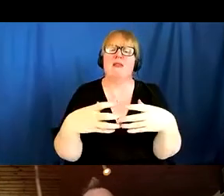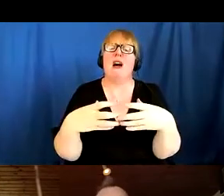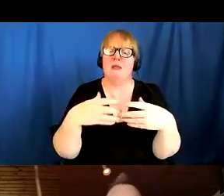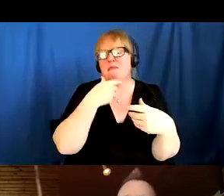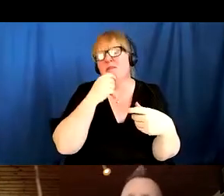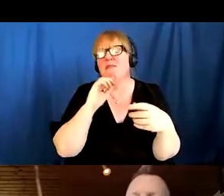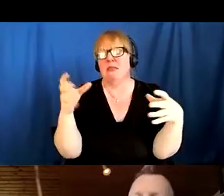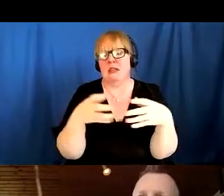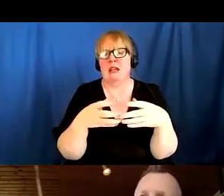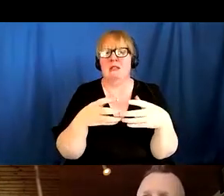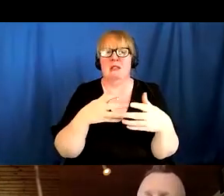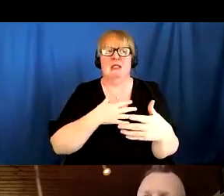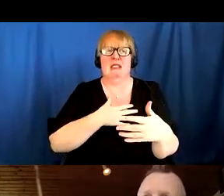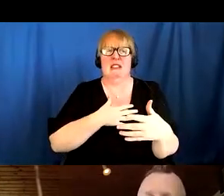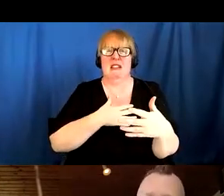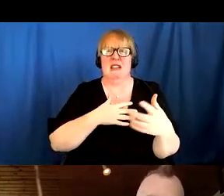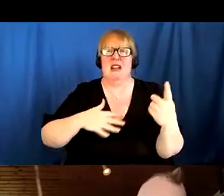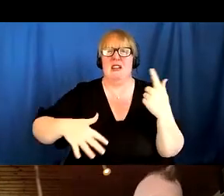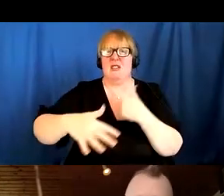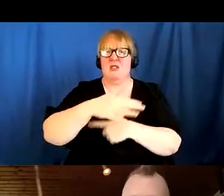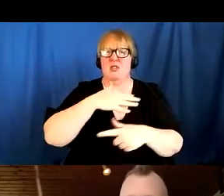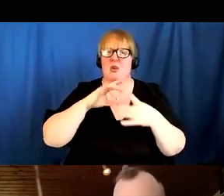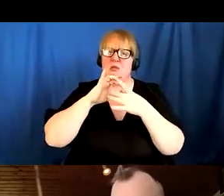whether or not I have a particularly socially engaged practice, but I work with people.